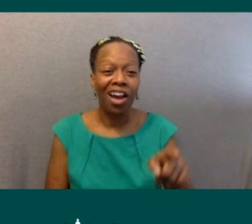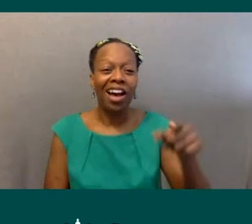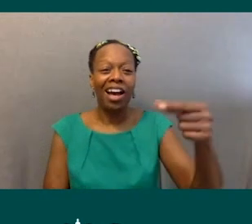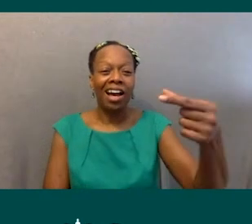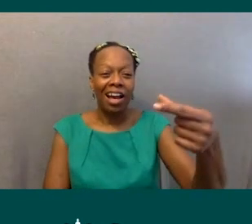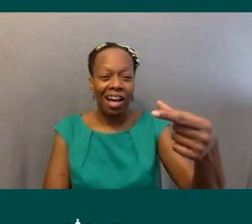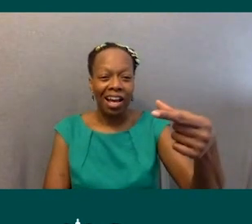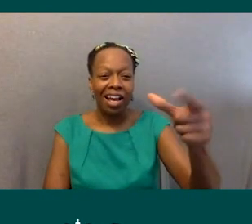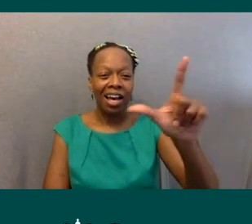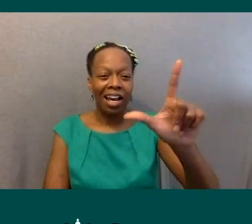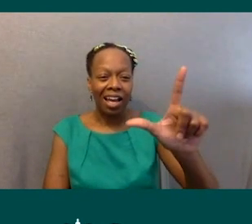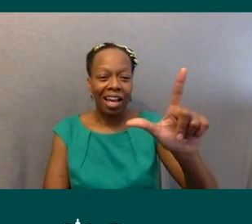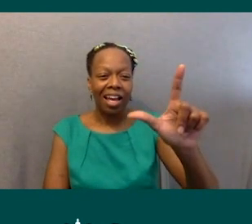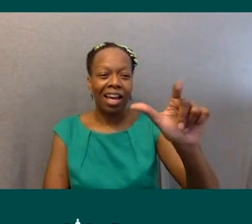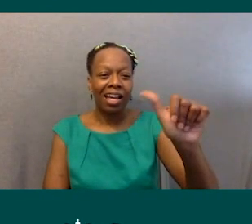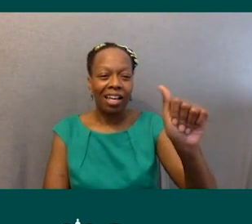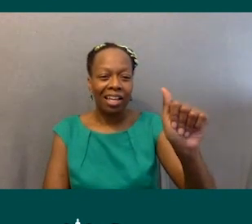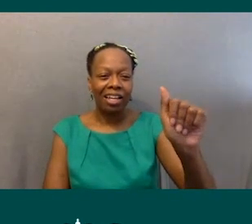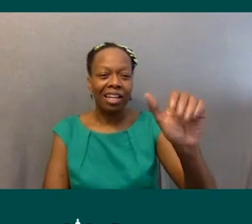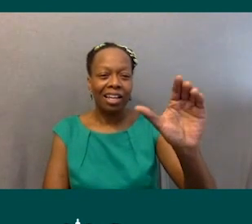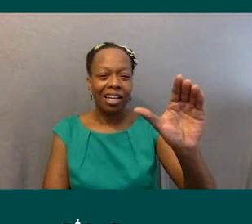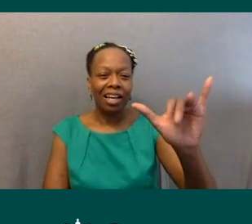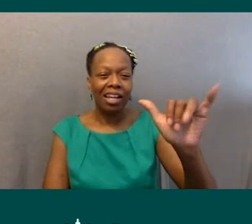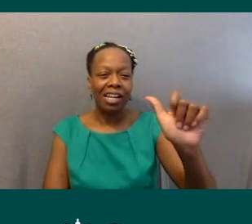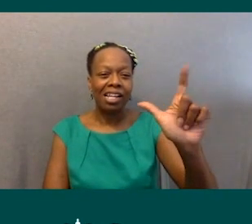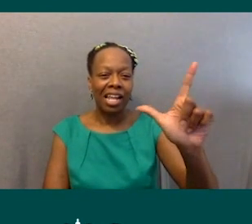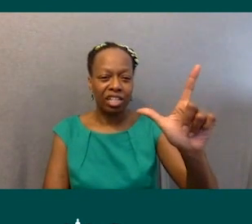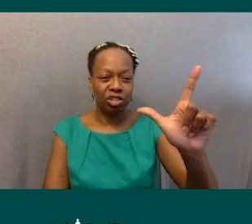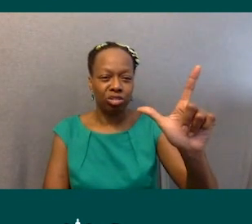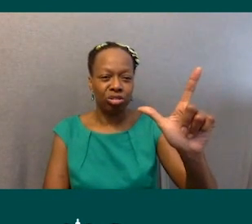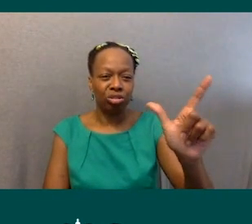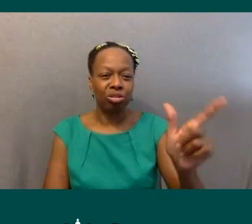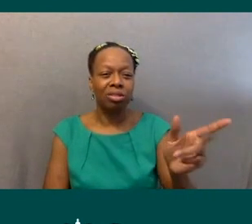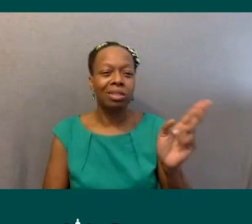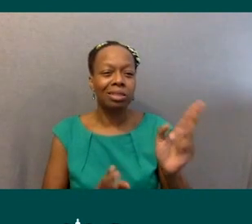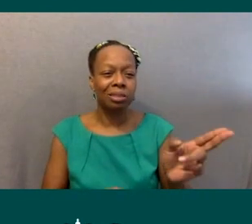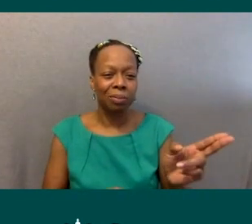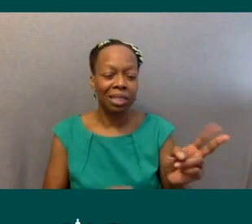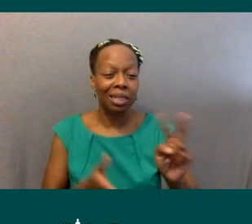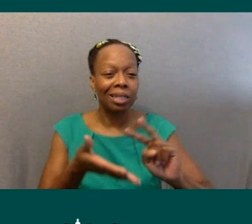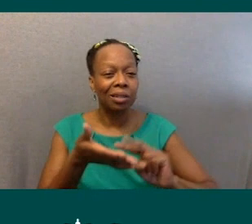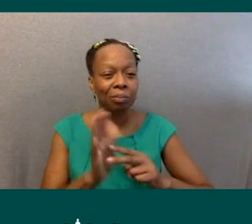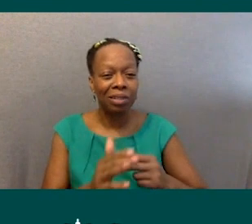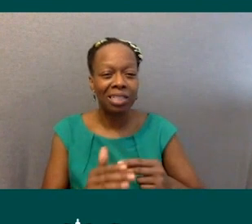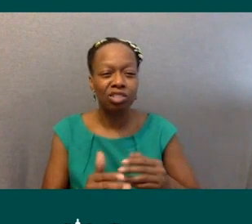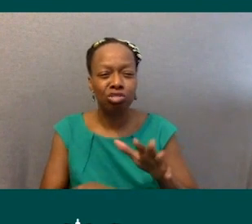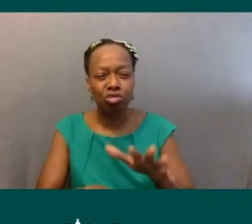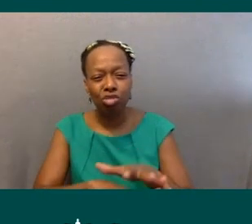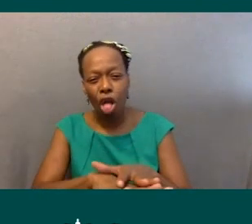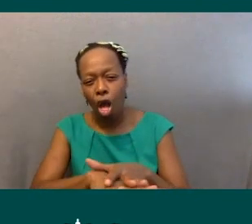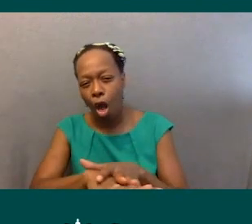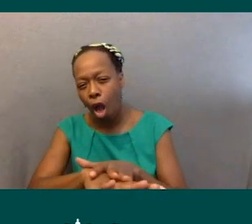So you do have that luxury to get another opinion, to get better informed, better educated.